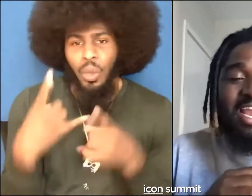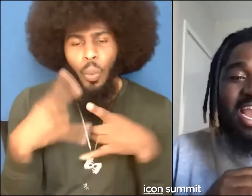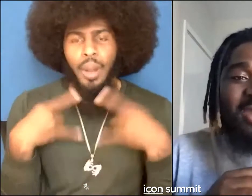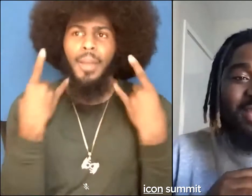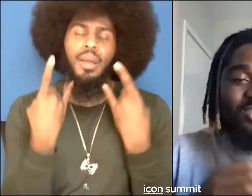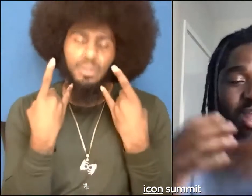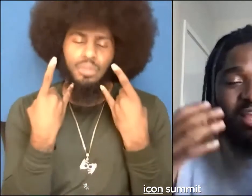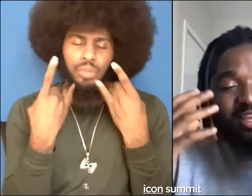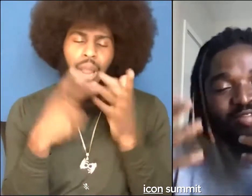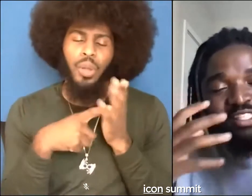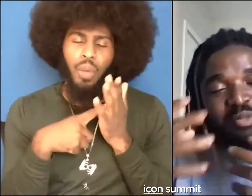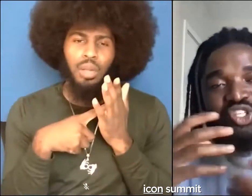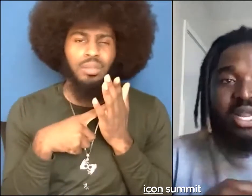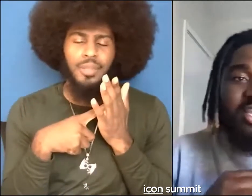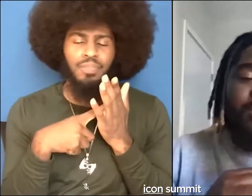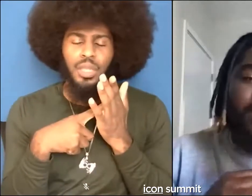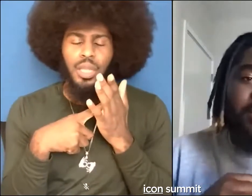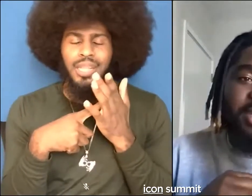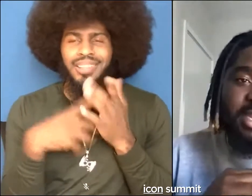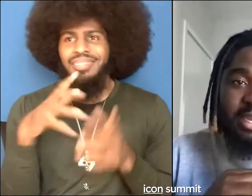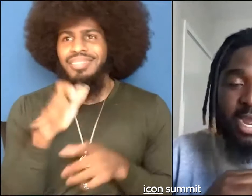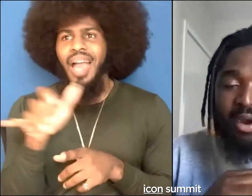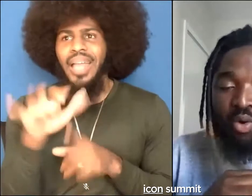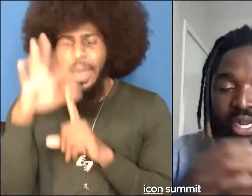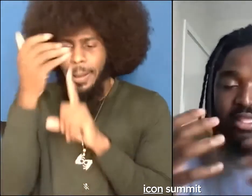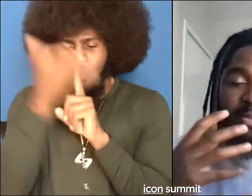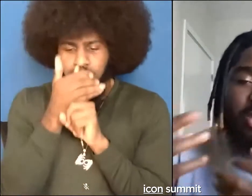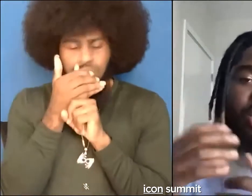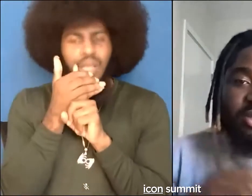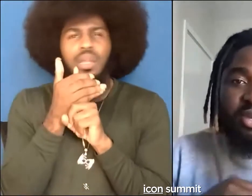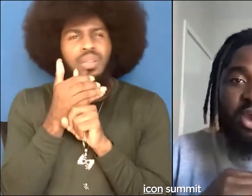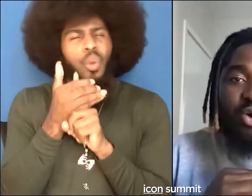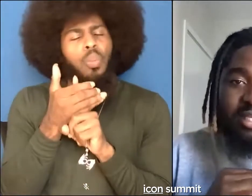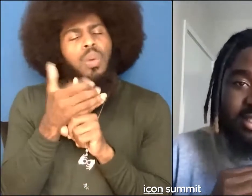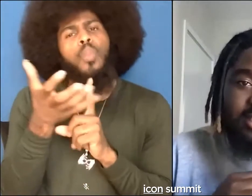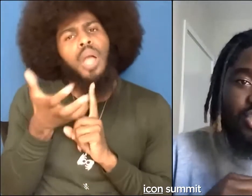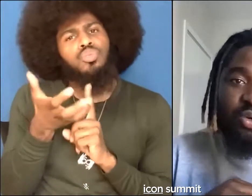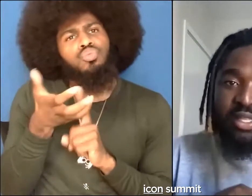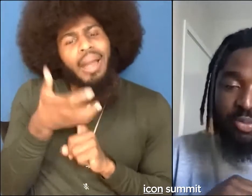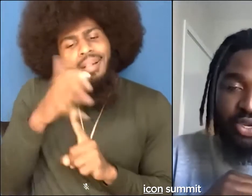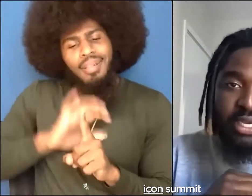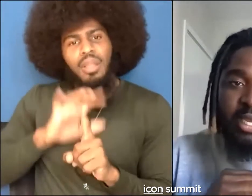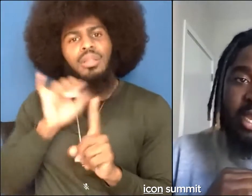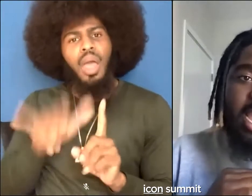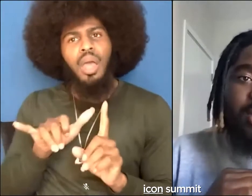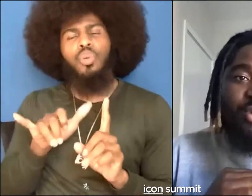And so, I think of this image when I think of a vulnerability or when I think about what the organization is doing in the community.